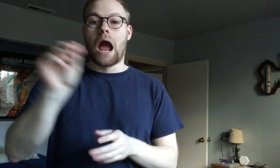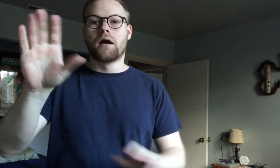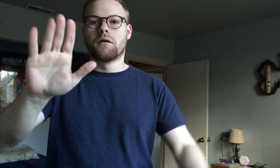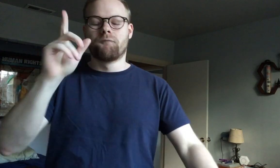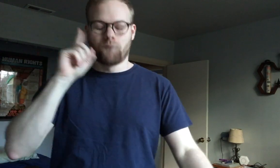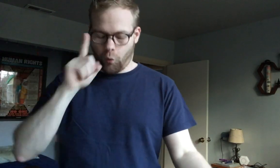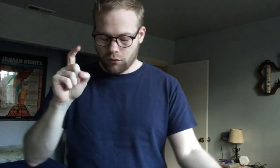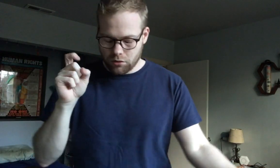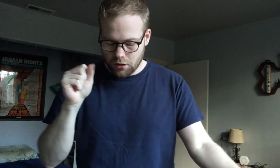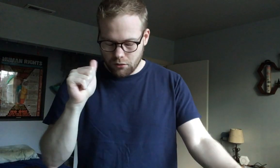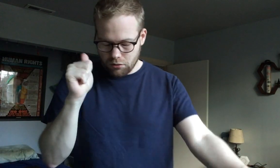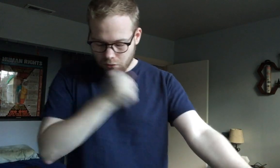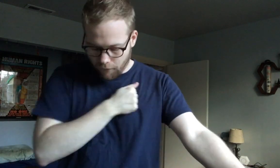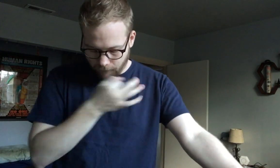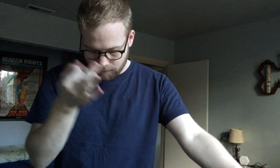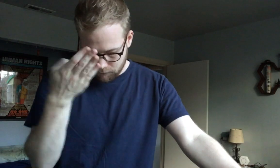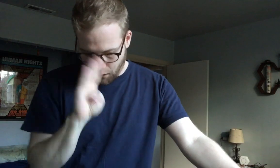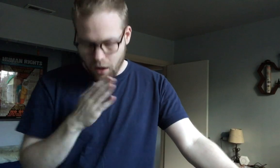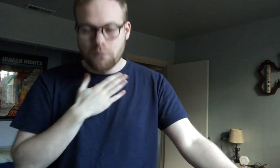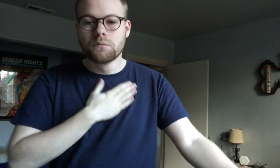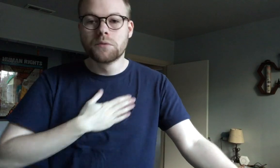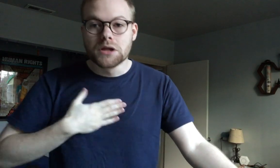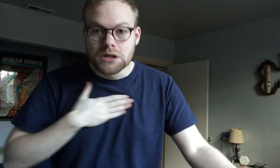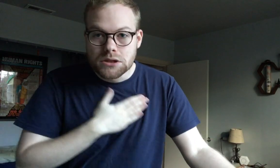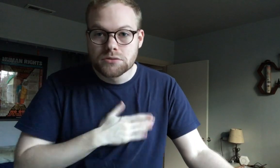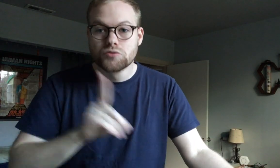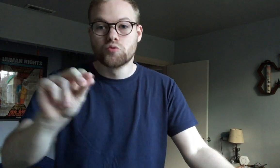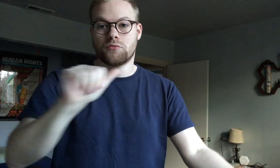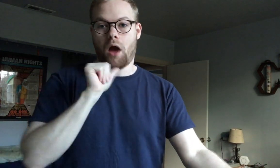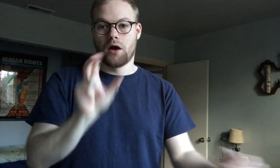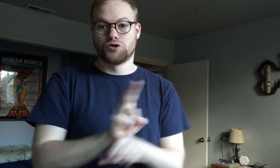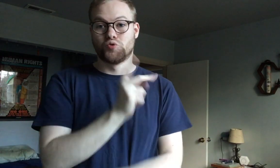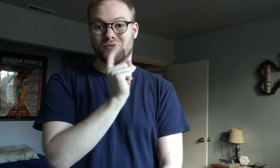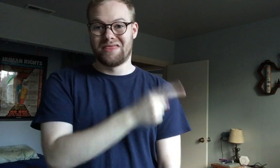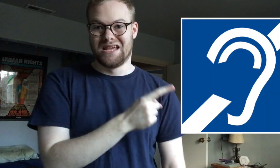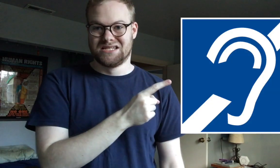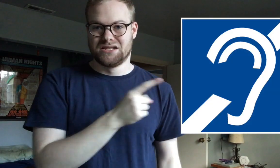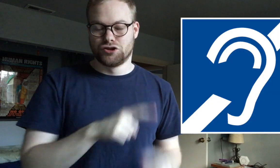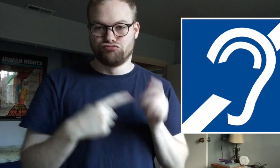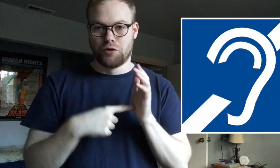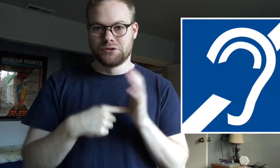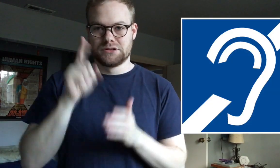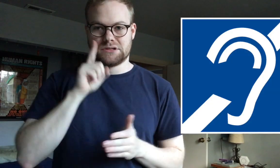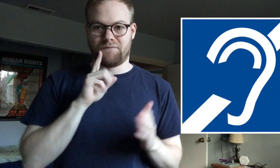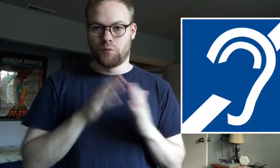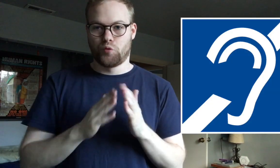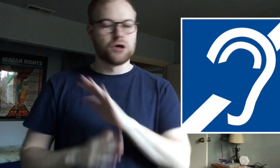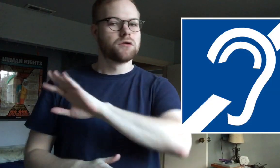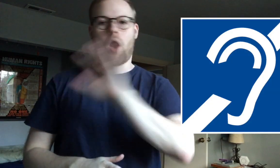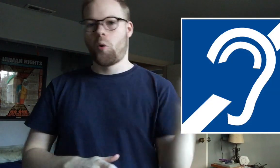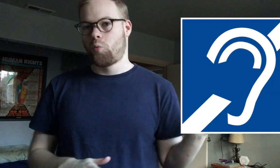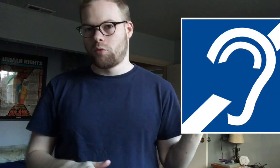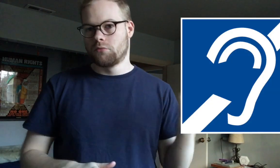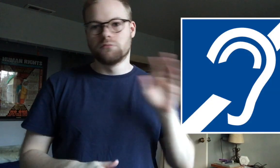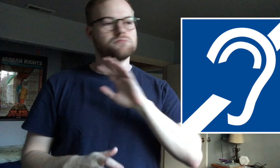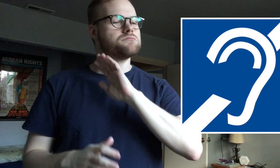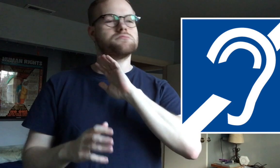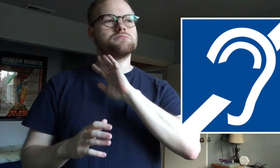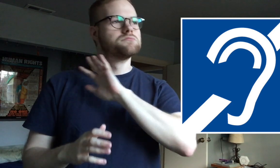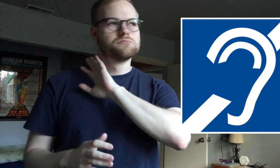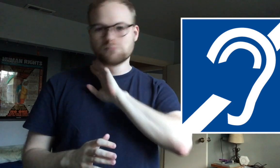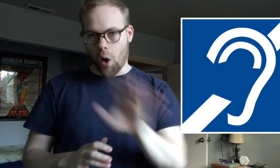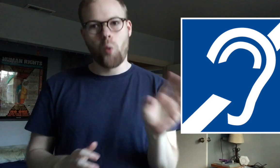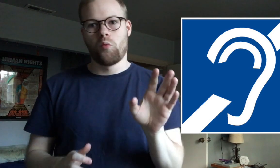AND for the love of god, PLEASE do not use THIS to represent the deaf community. NO. No.